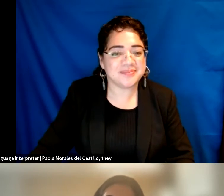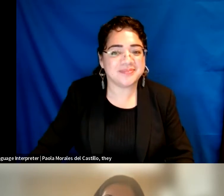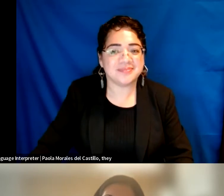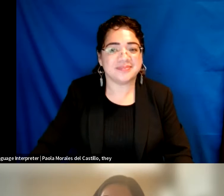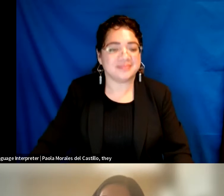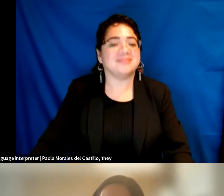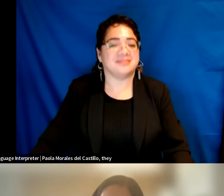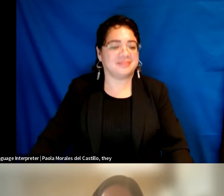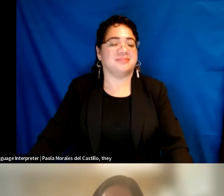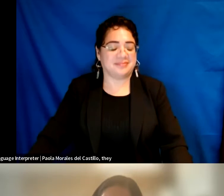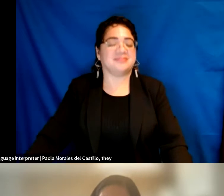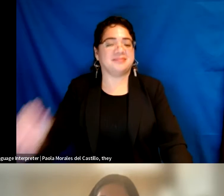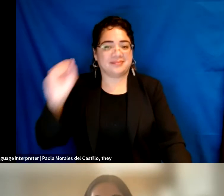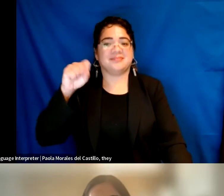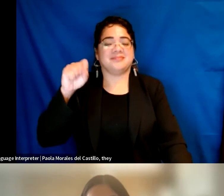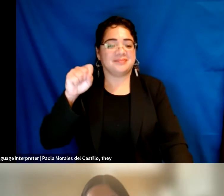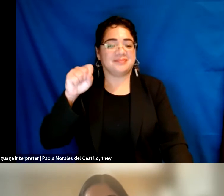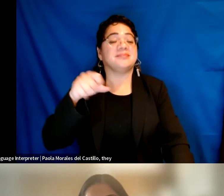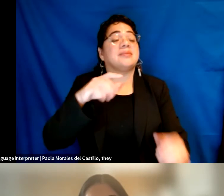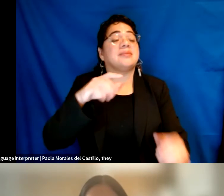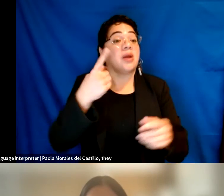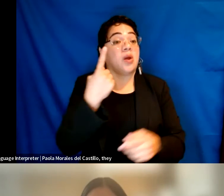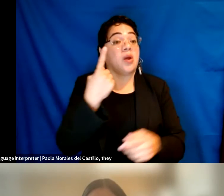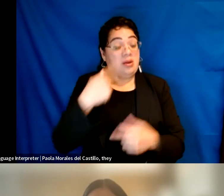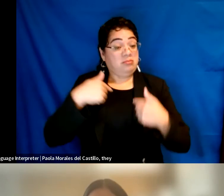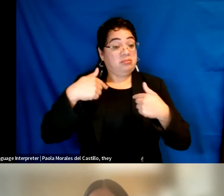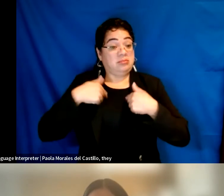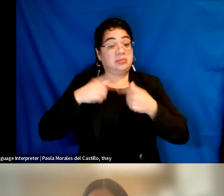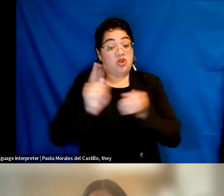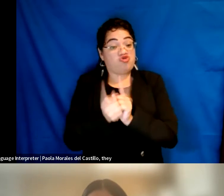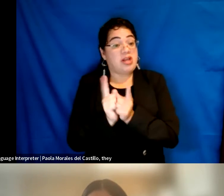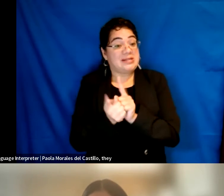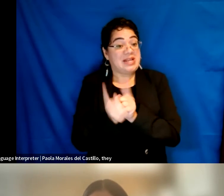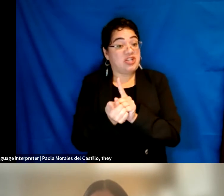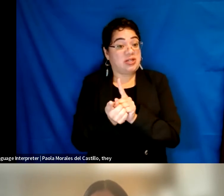Annabelle Lolinco (she/her): Yeah, absolutely. Uh, how can one deal with translations in the context